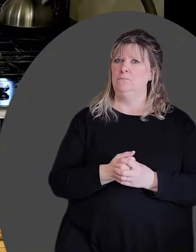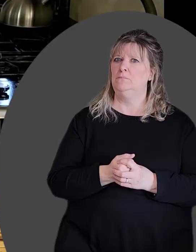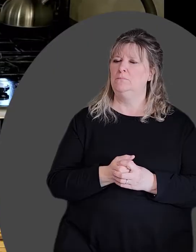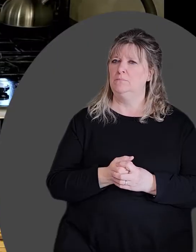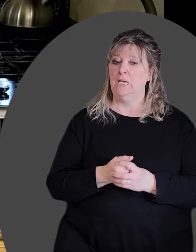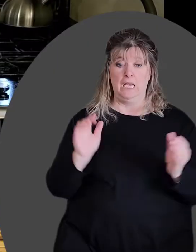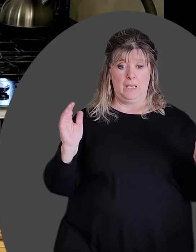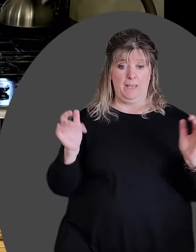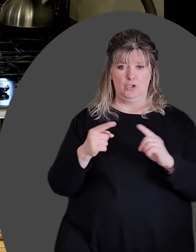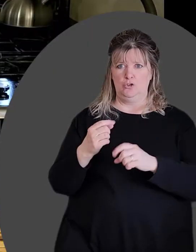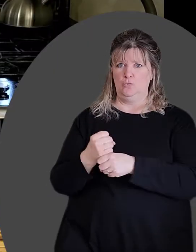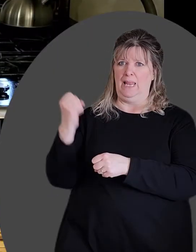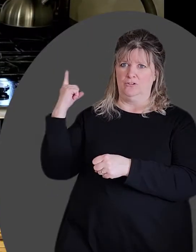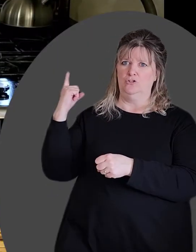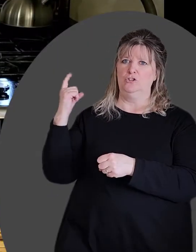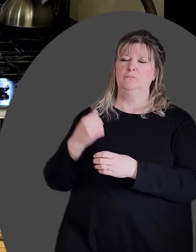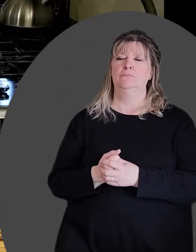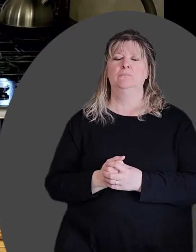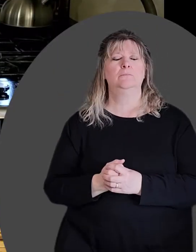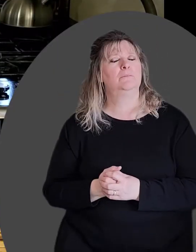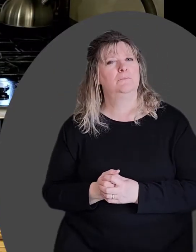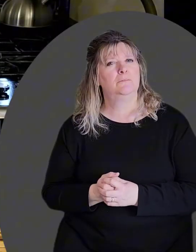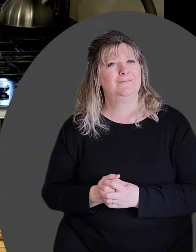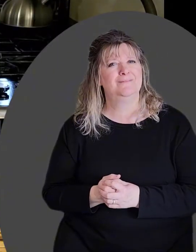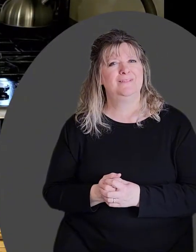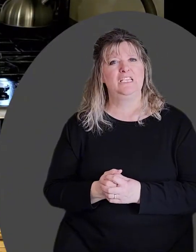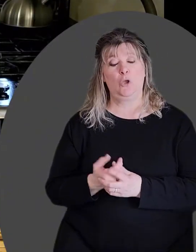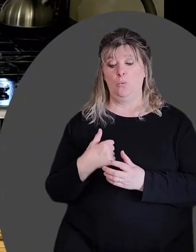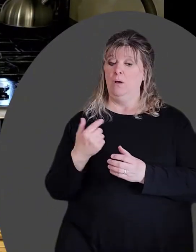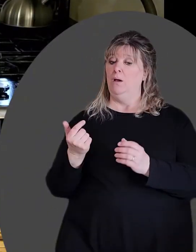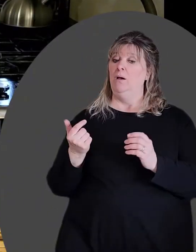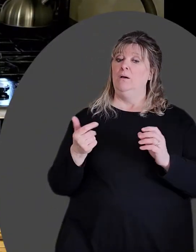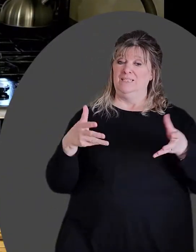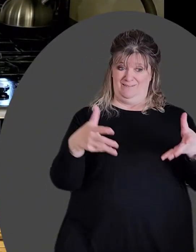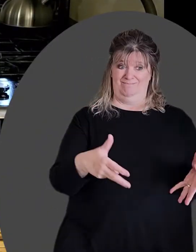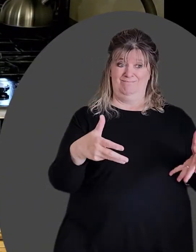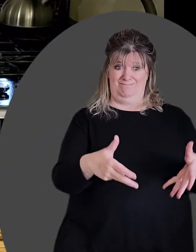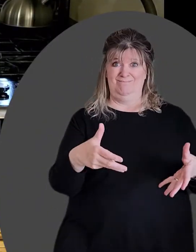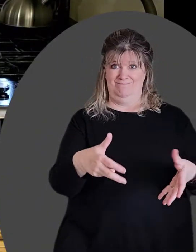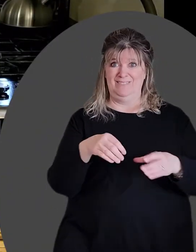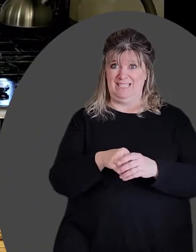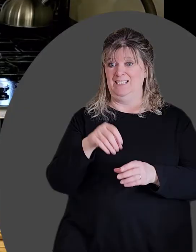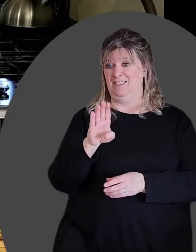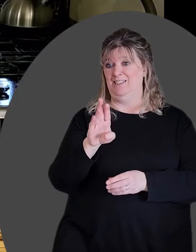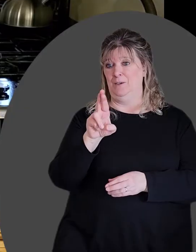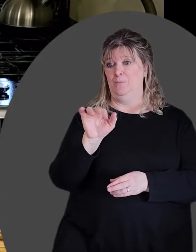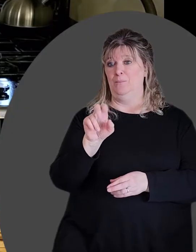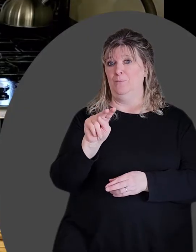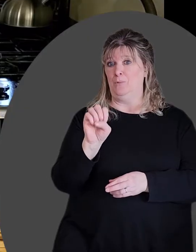compared to last year's so sitting in the brine just like the recipe says